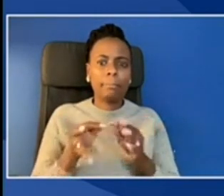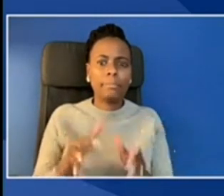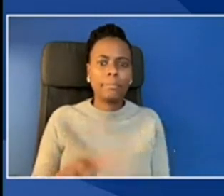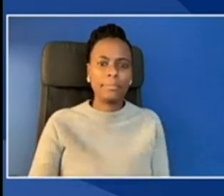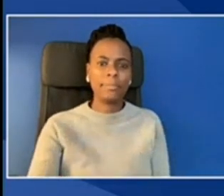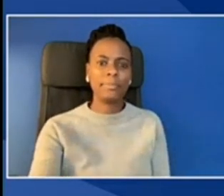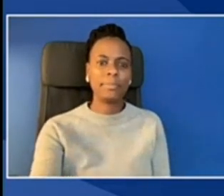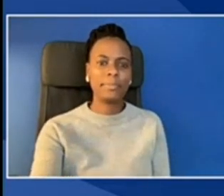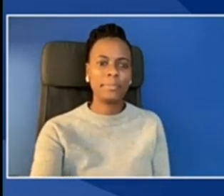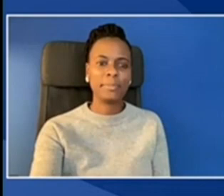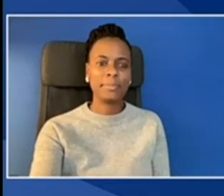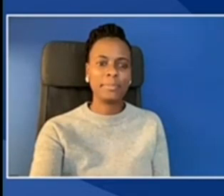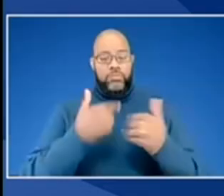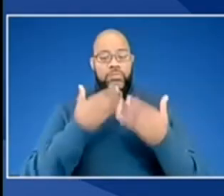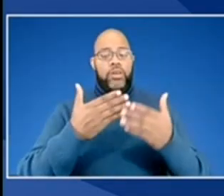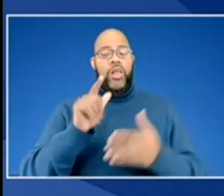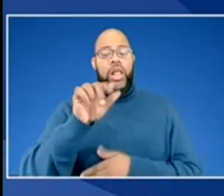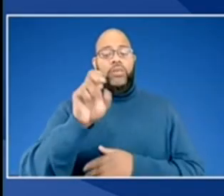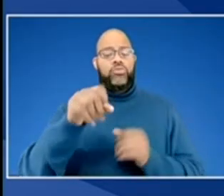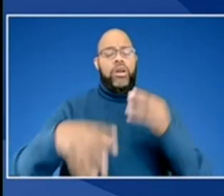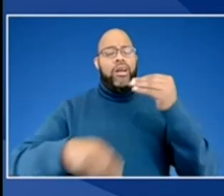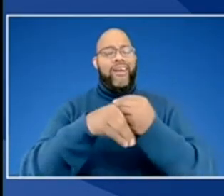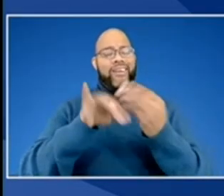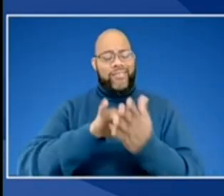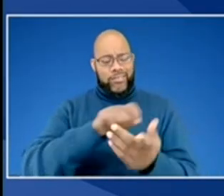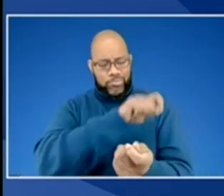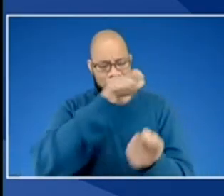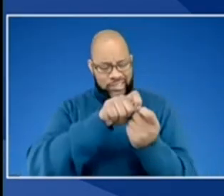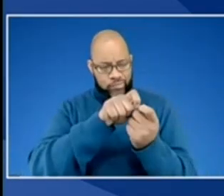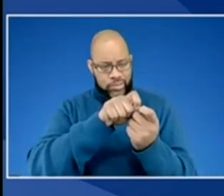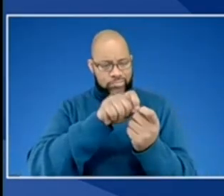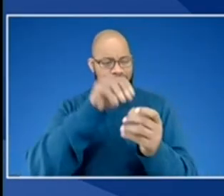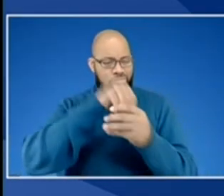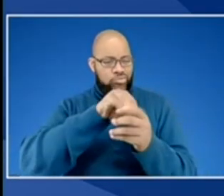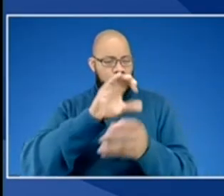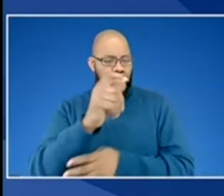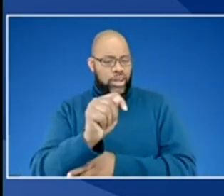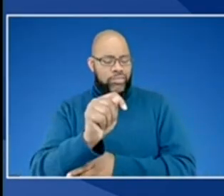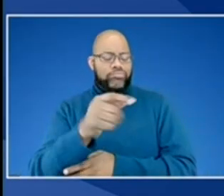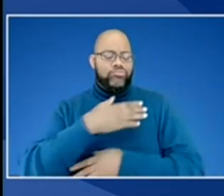Thank you, Lane. If you could add those specifics into the chat, that'd be much appreciated. Richard, please.